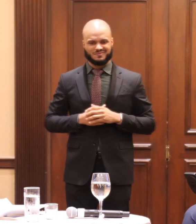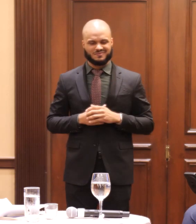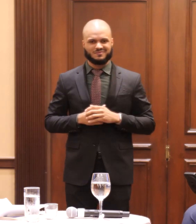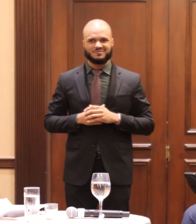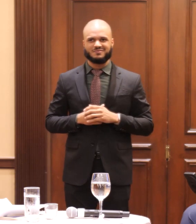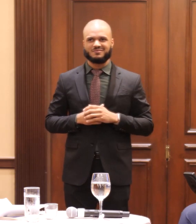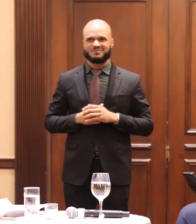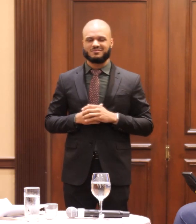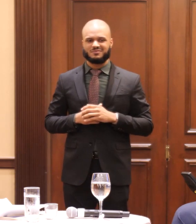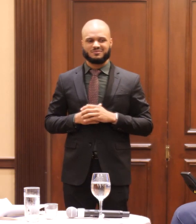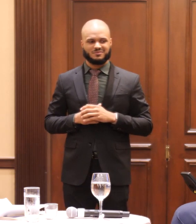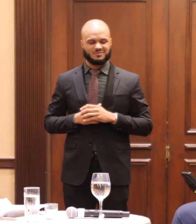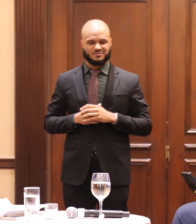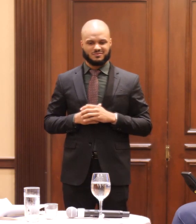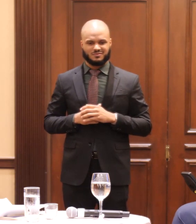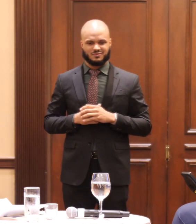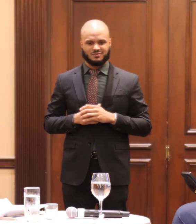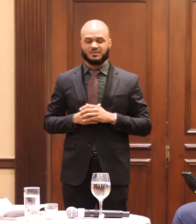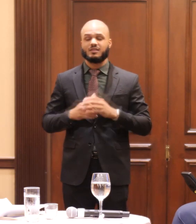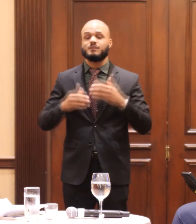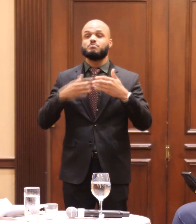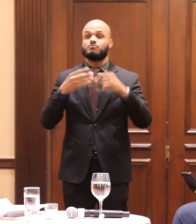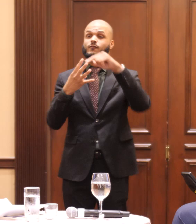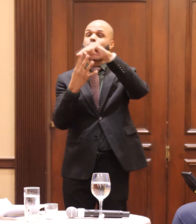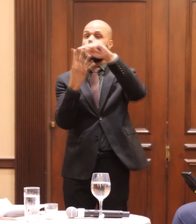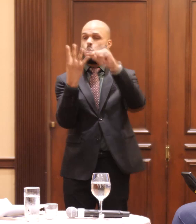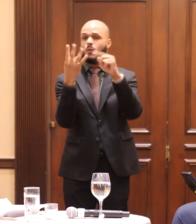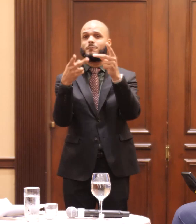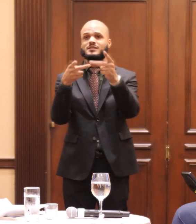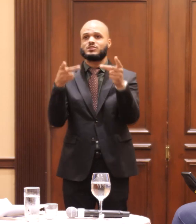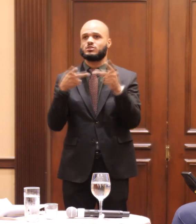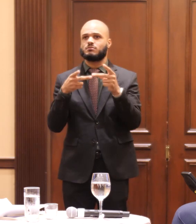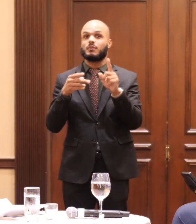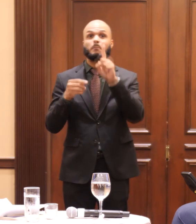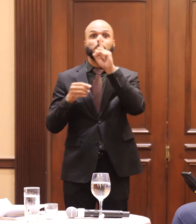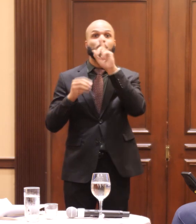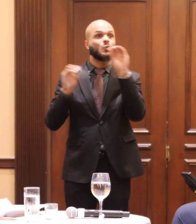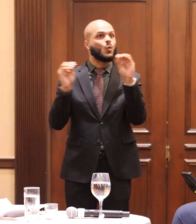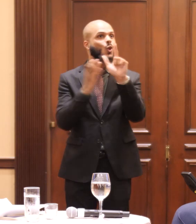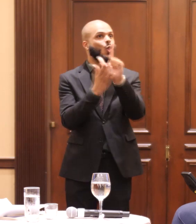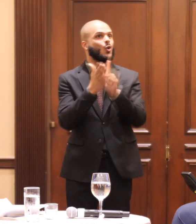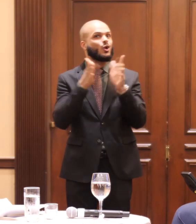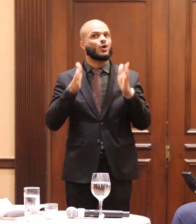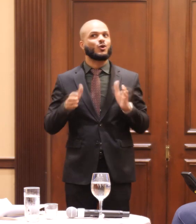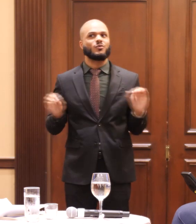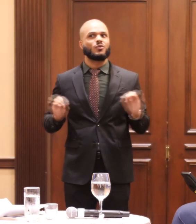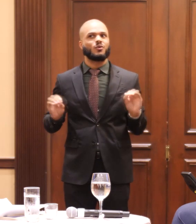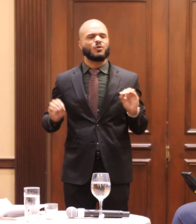Anyway there were four positions. There was none for a lawyer and I'm thinking how are you